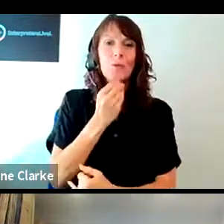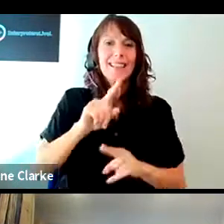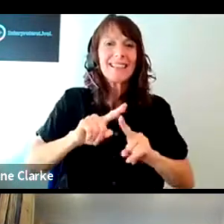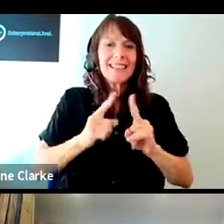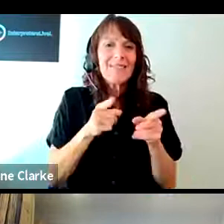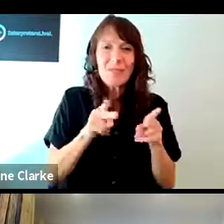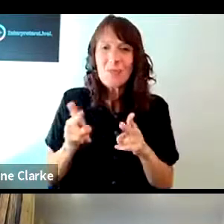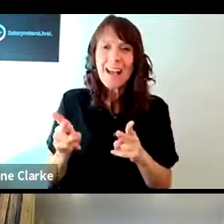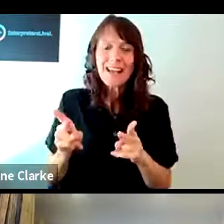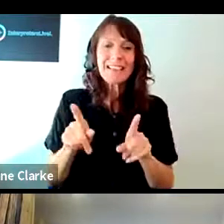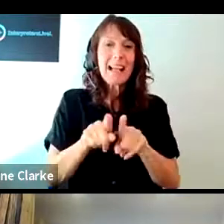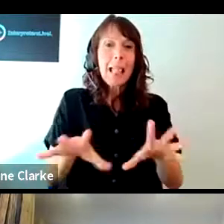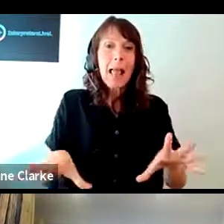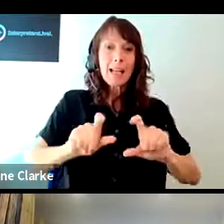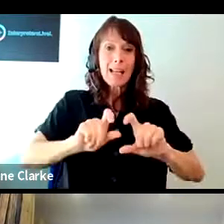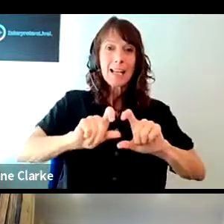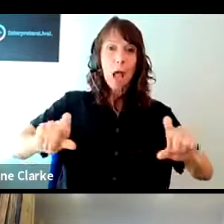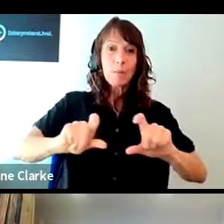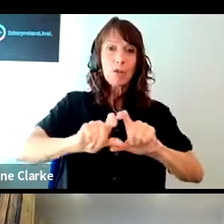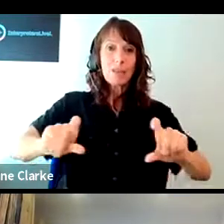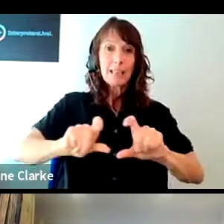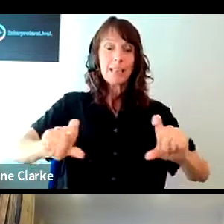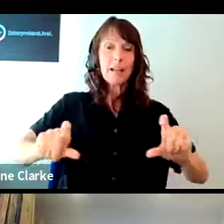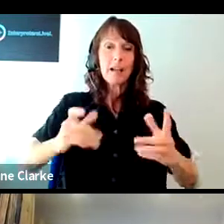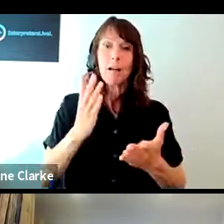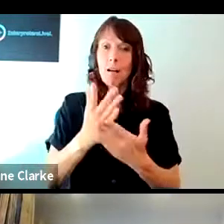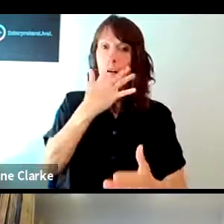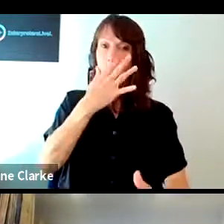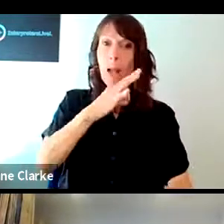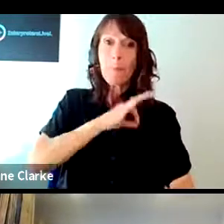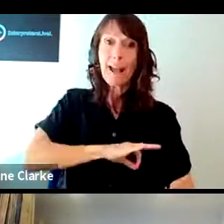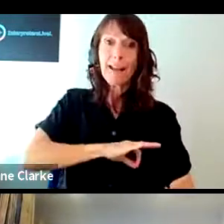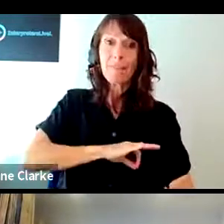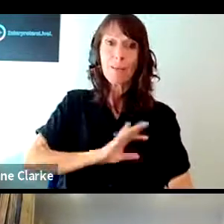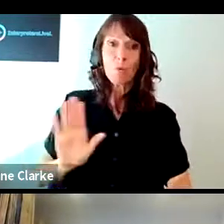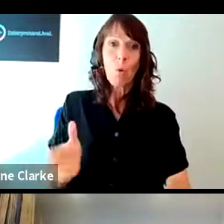intend like captioning, captioning benefits all of us, we were talking about that before